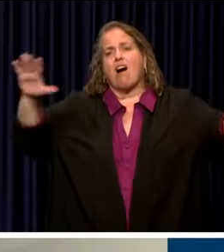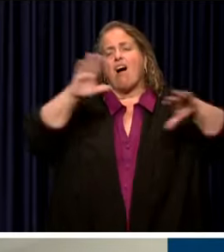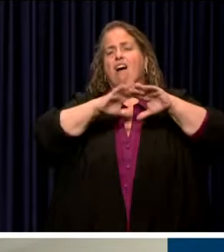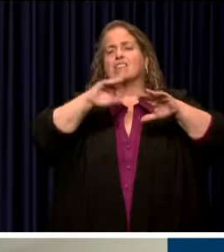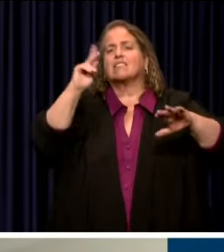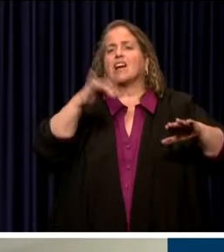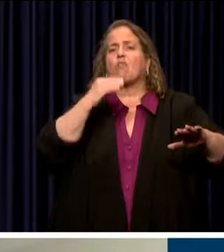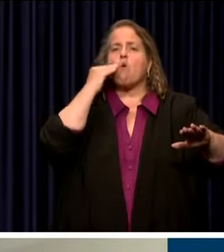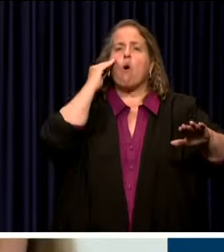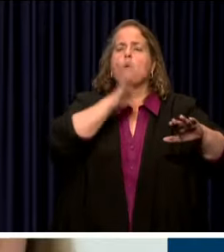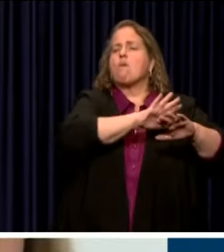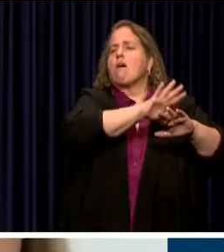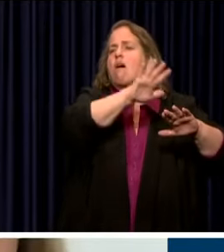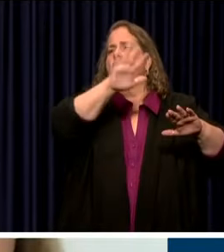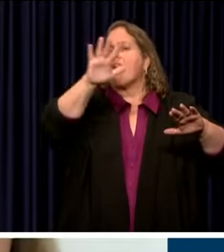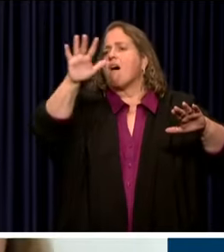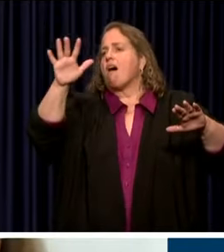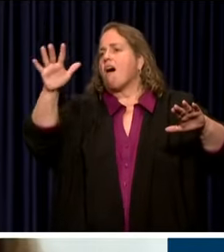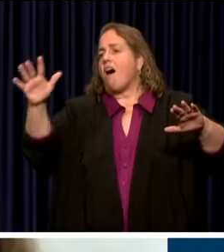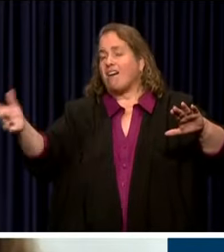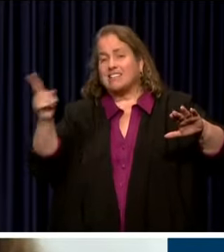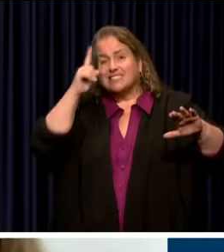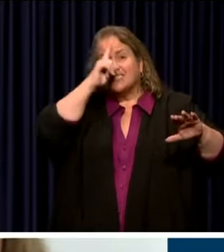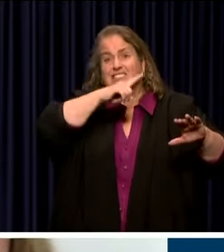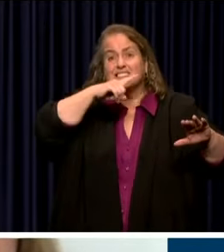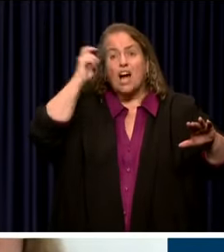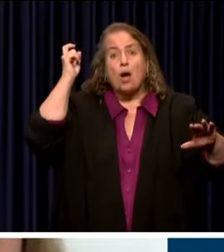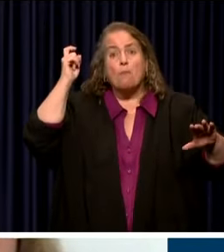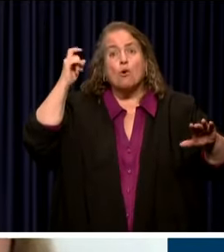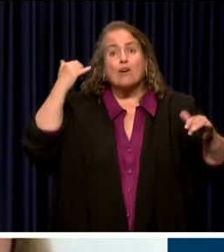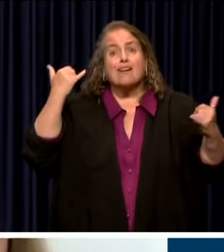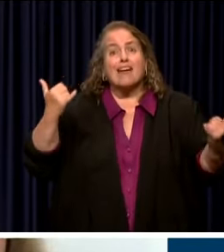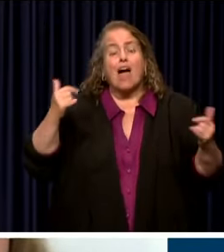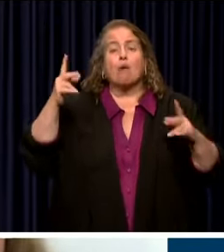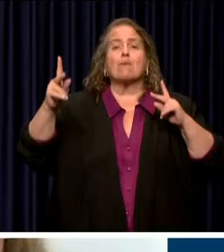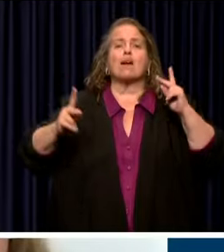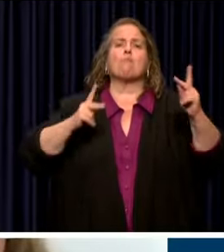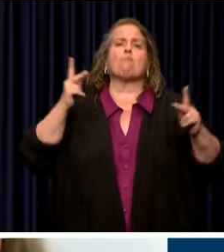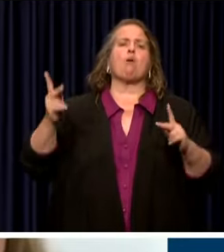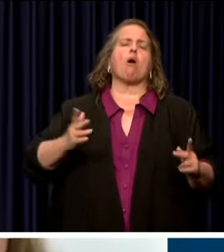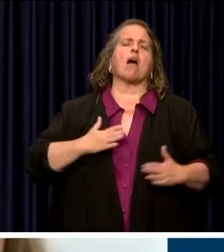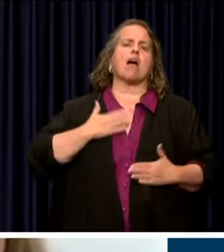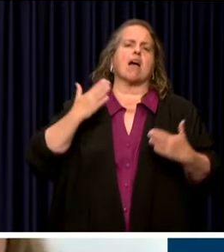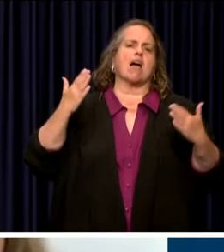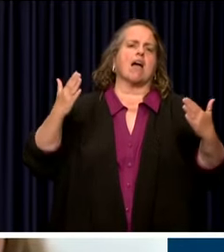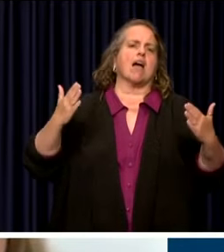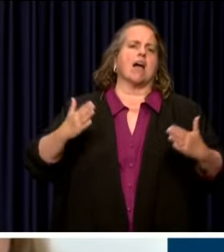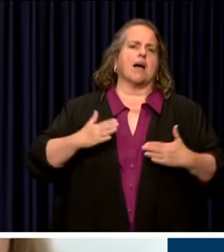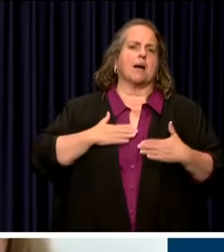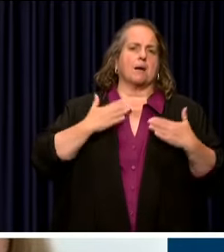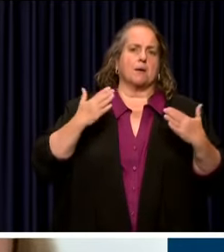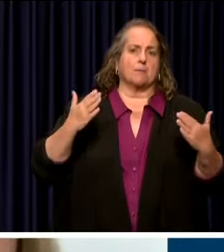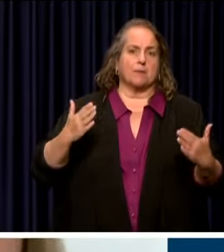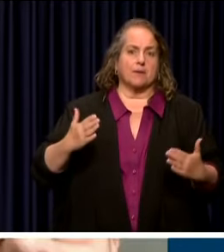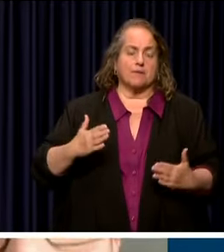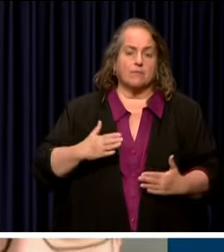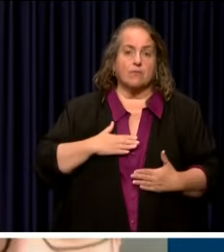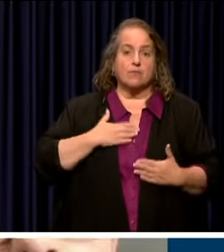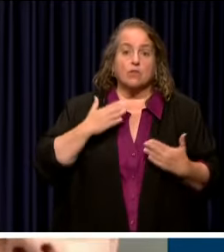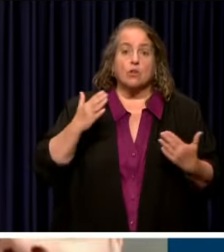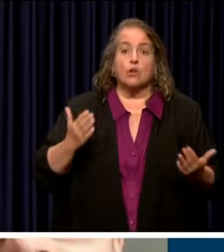WEEP NO MORE TODAY